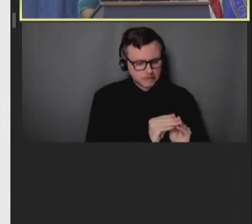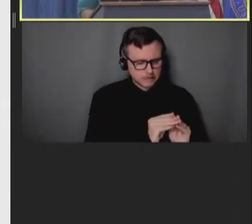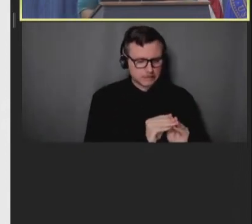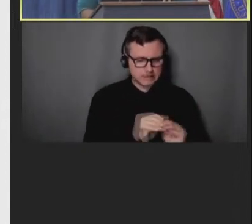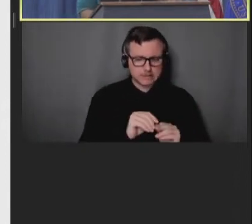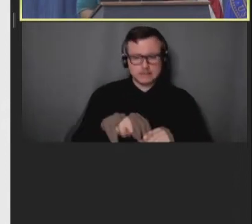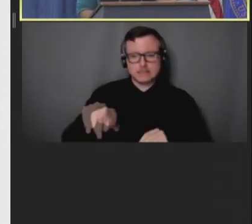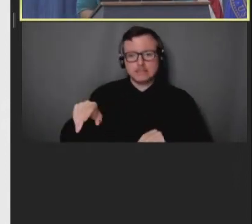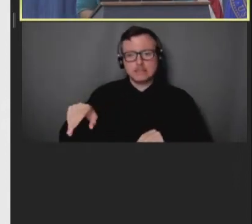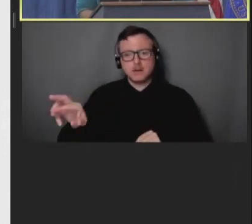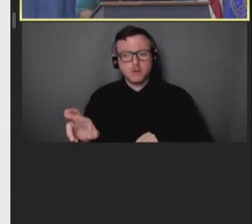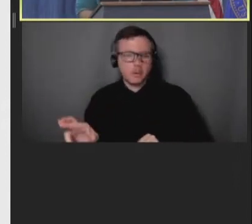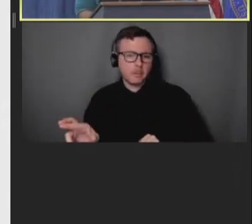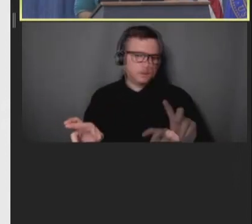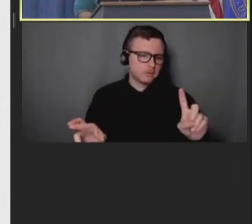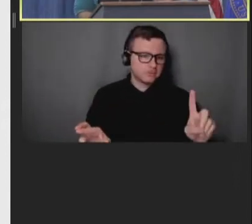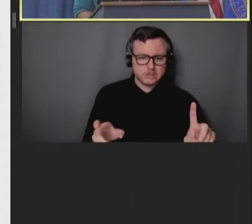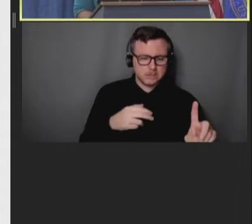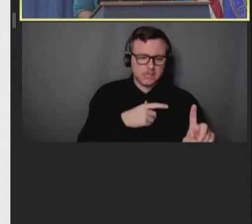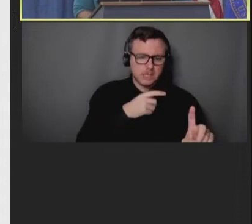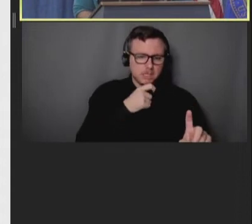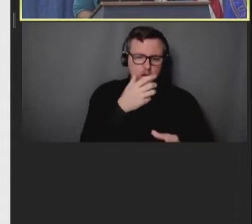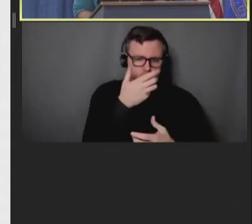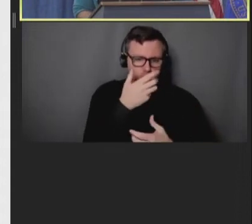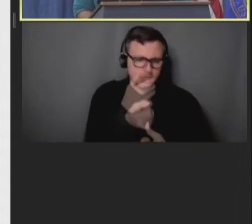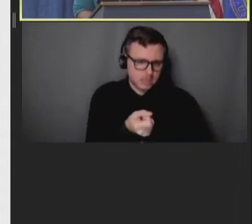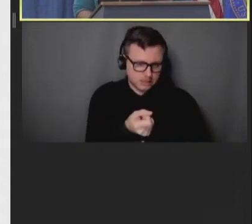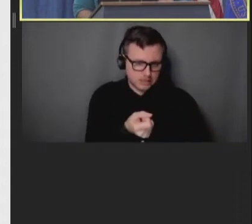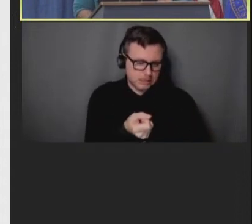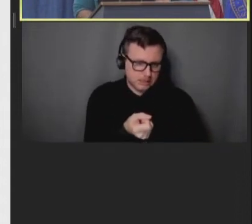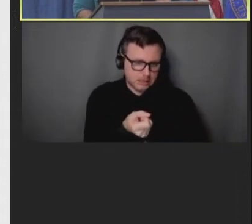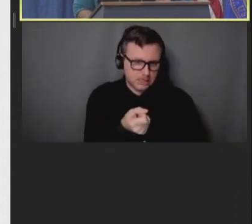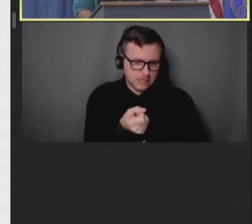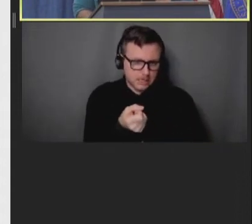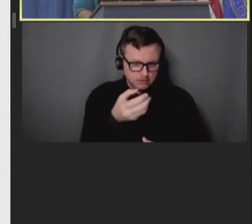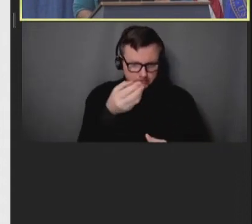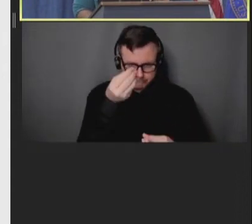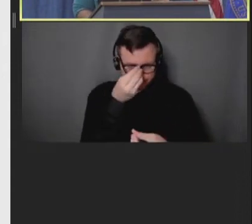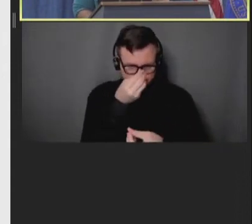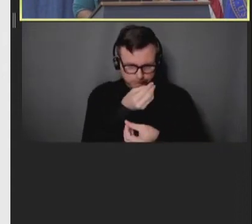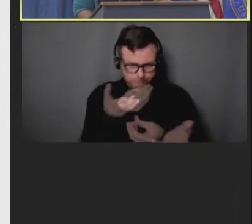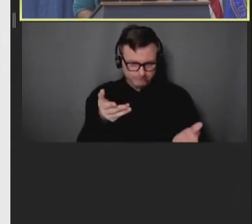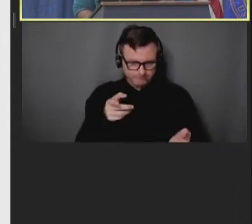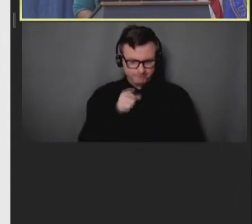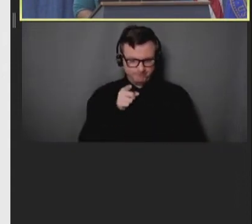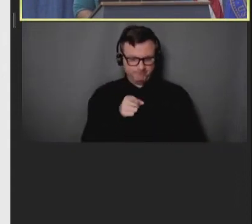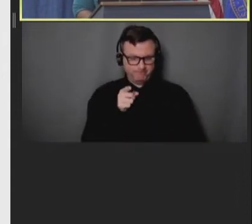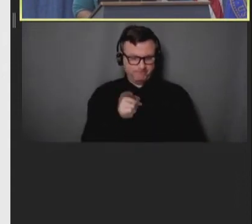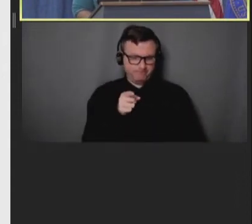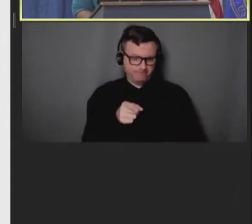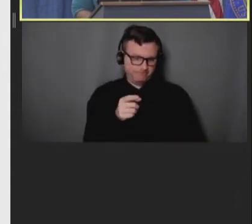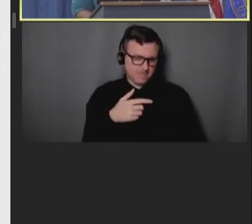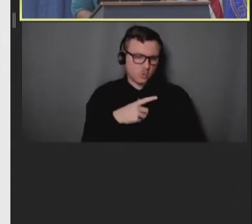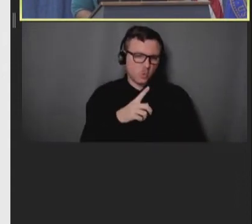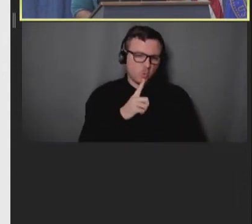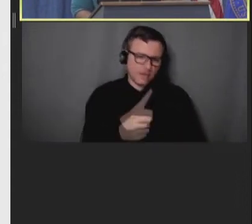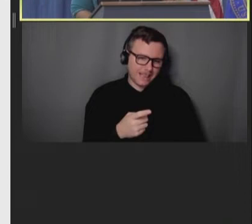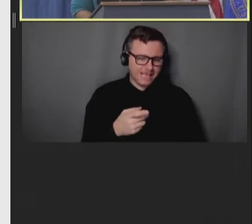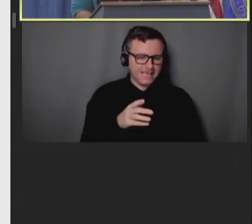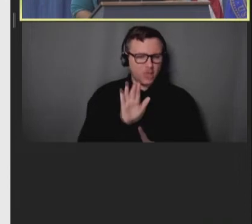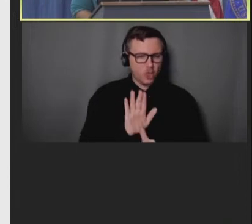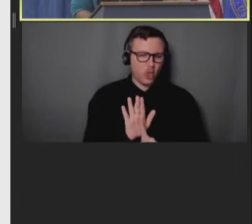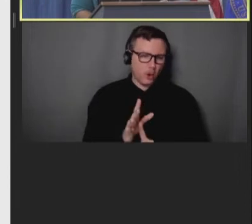did not trust that the information they were given was in their best interest. I will flag,